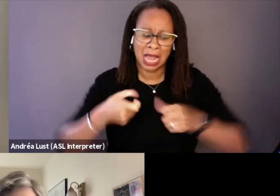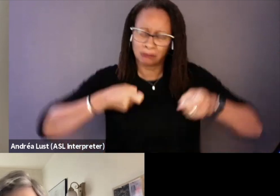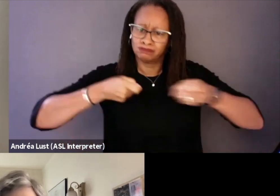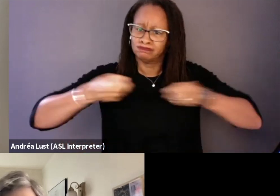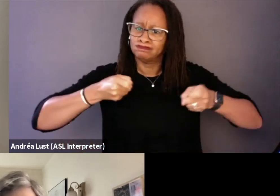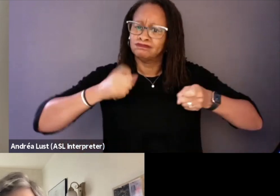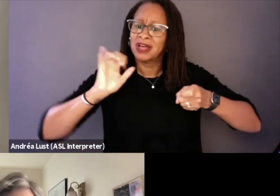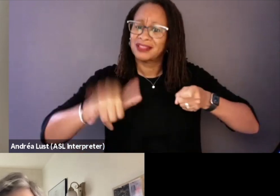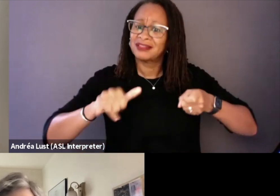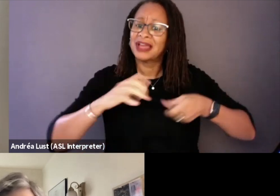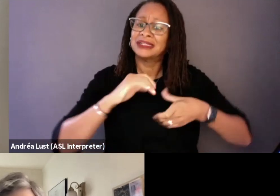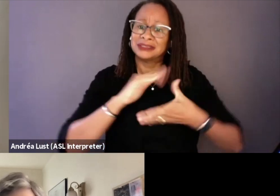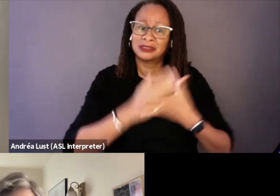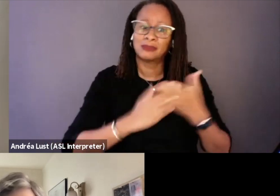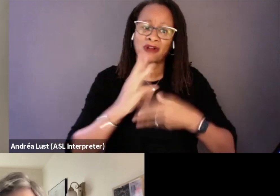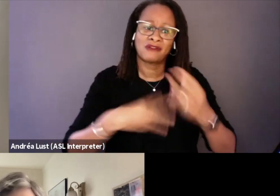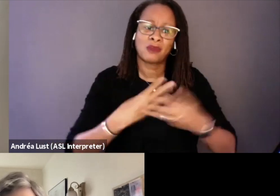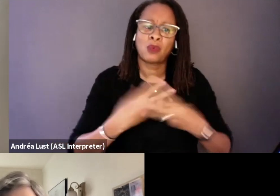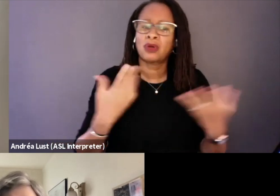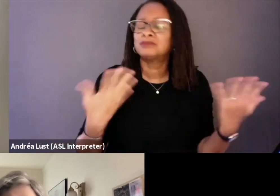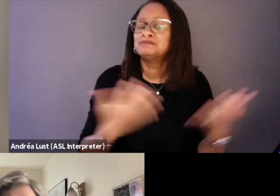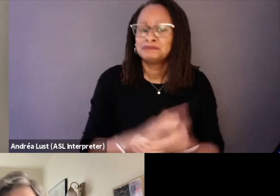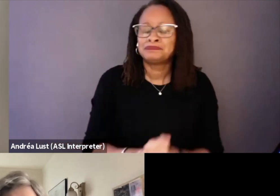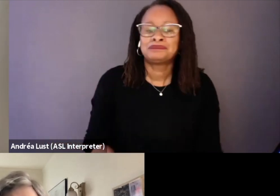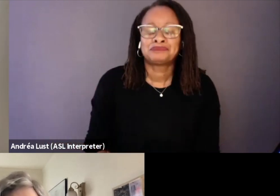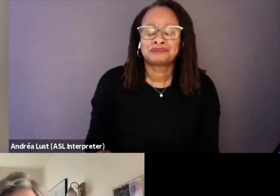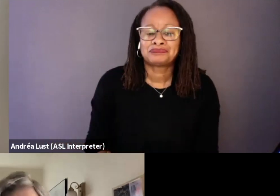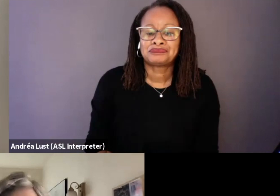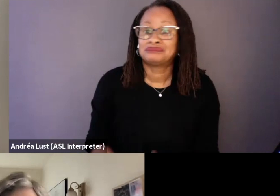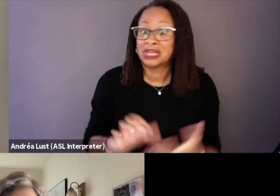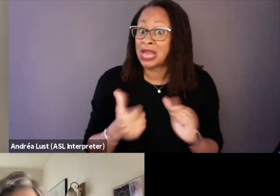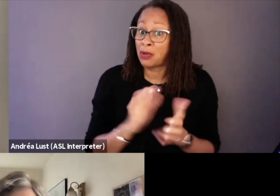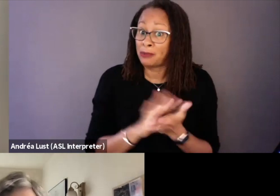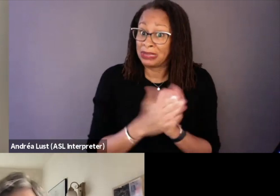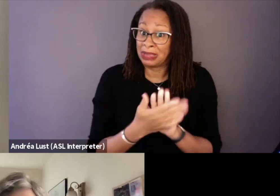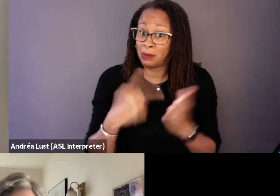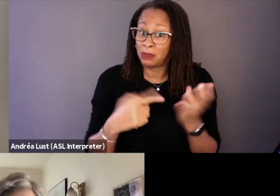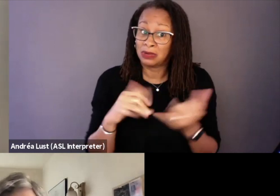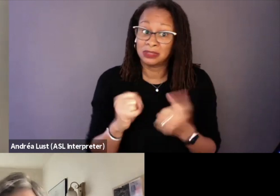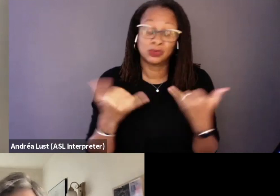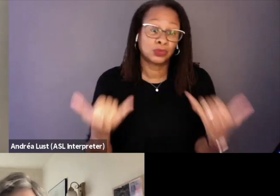in that part of the world or how it became what it is today? Yeah.